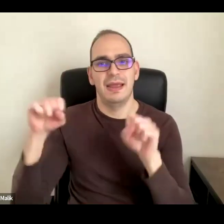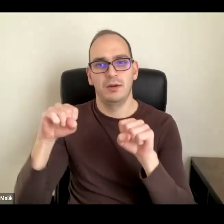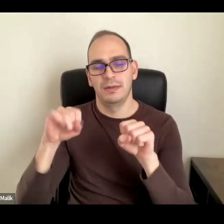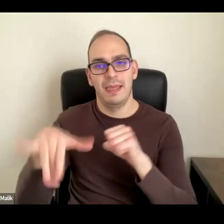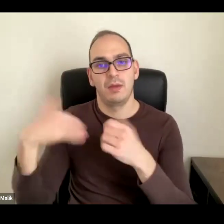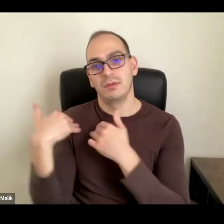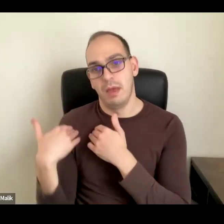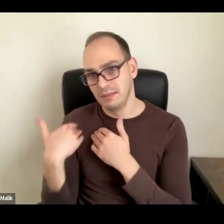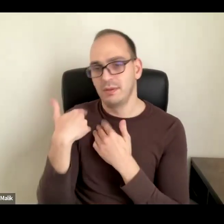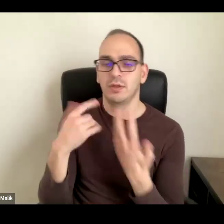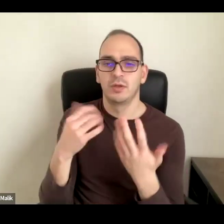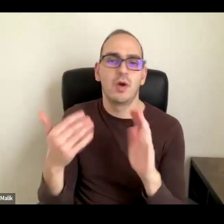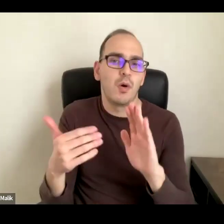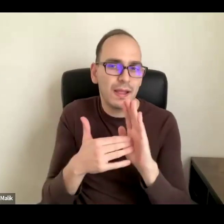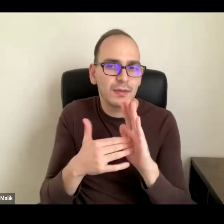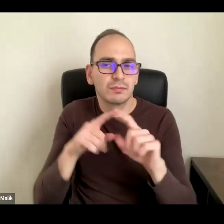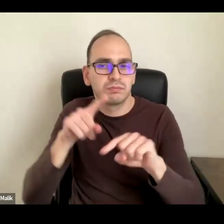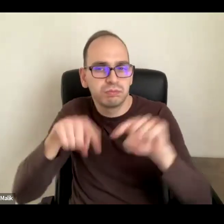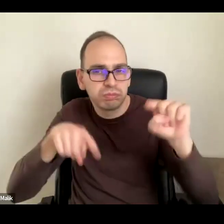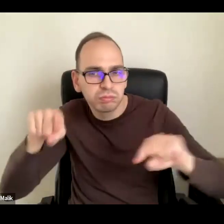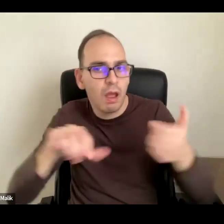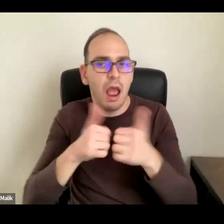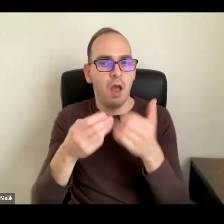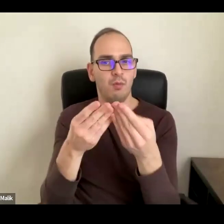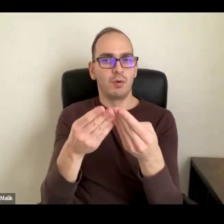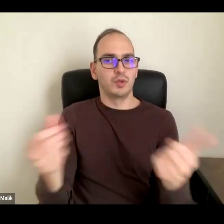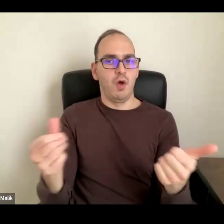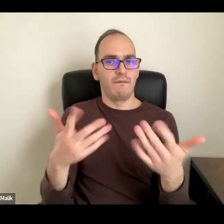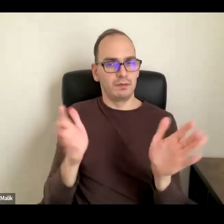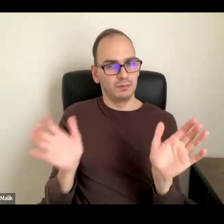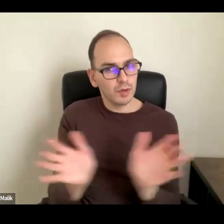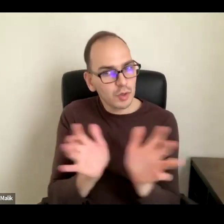so there again there's lots of ways that this might resolve and I want to encourage you to talk